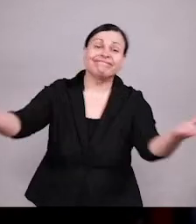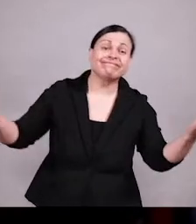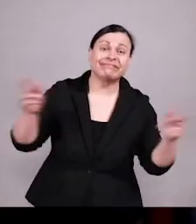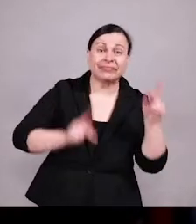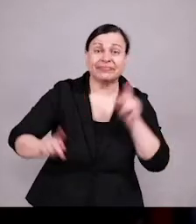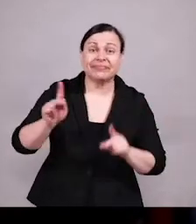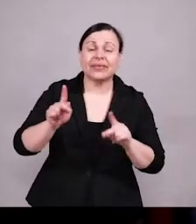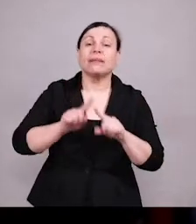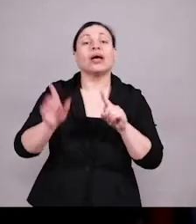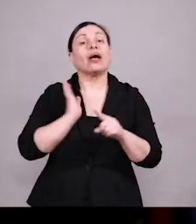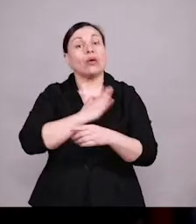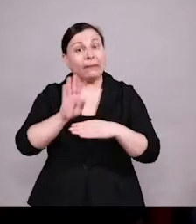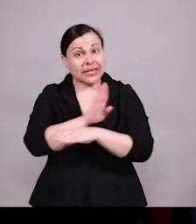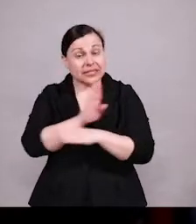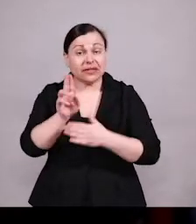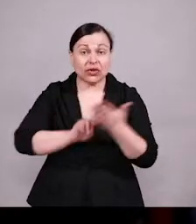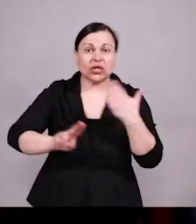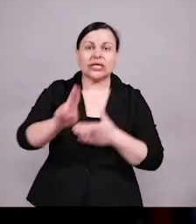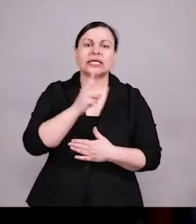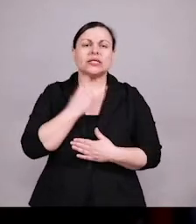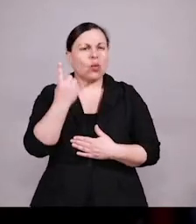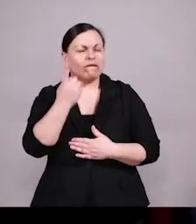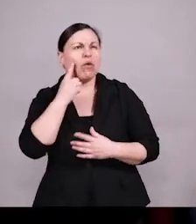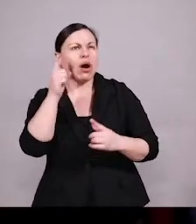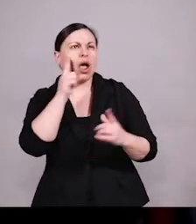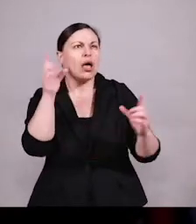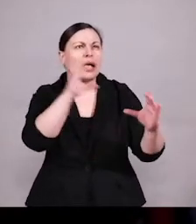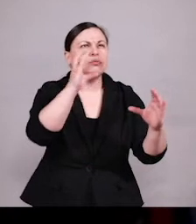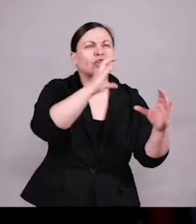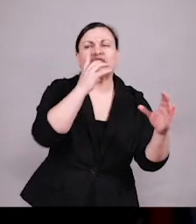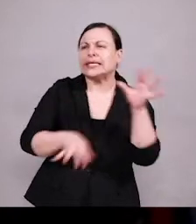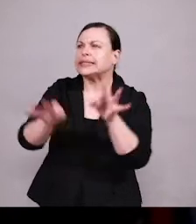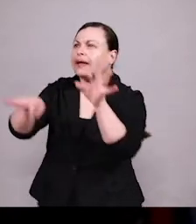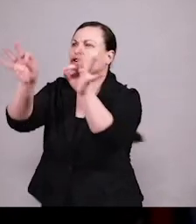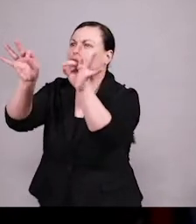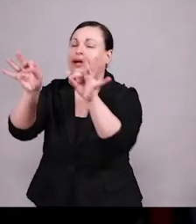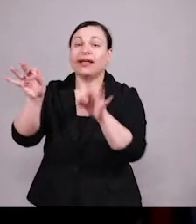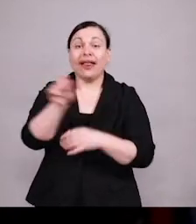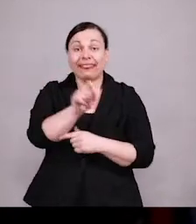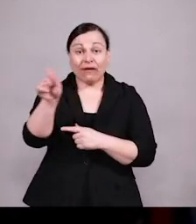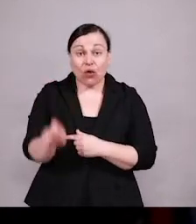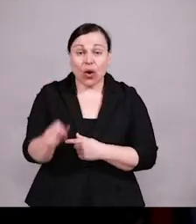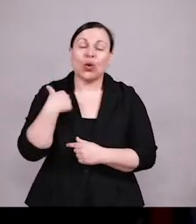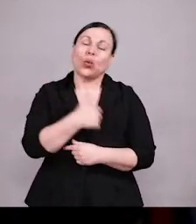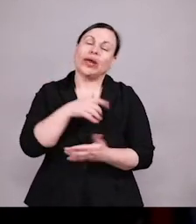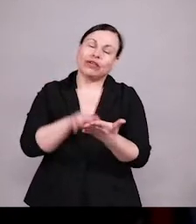business as a university is one of exploration and discovery - and therefore we have learned and grown